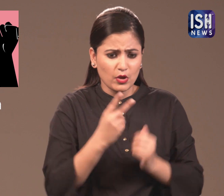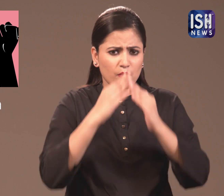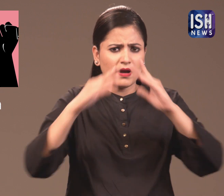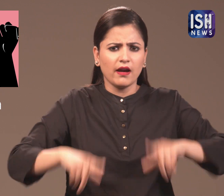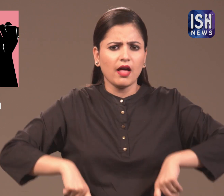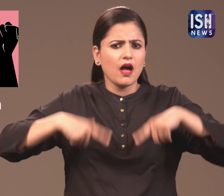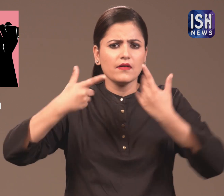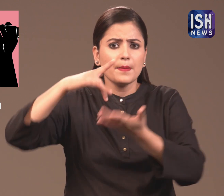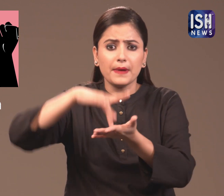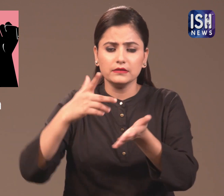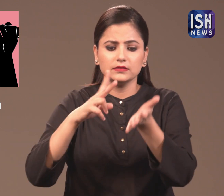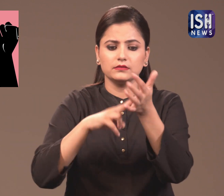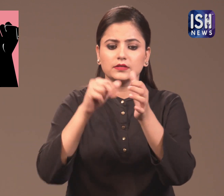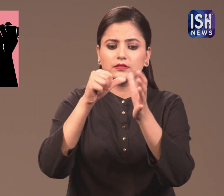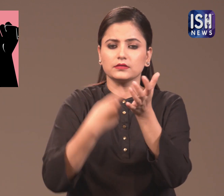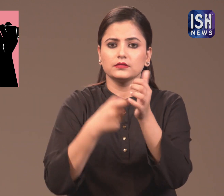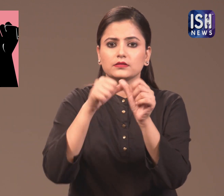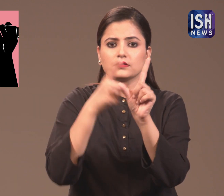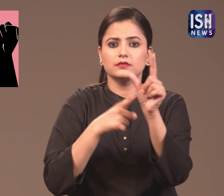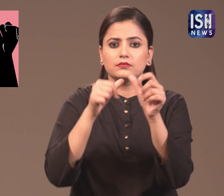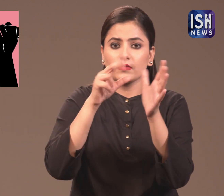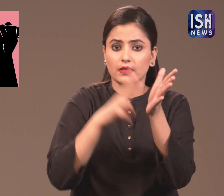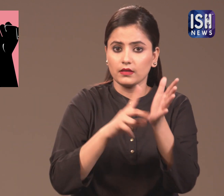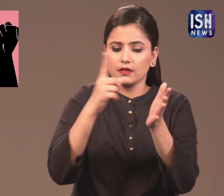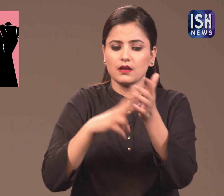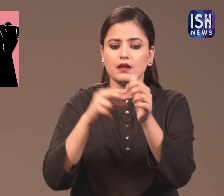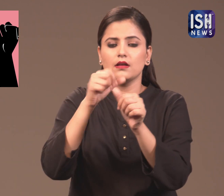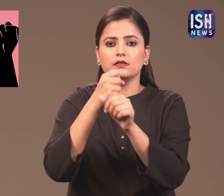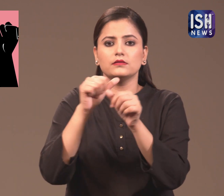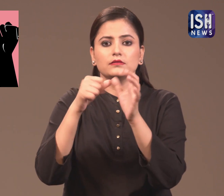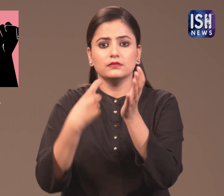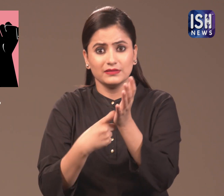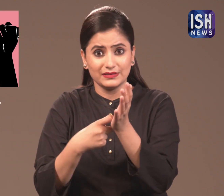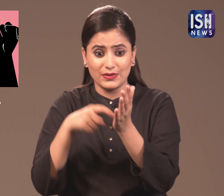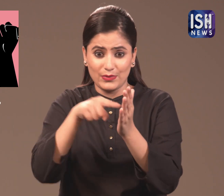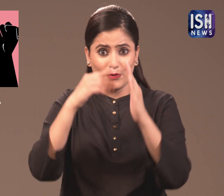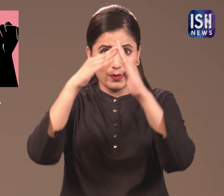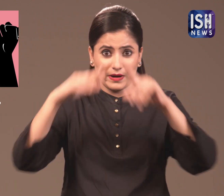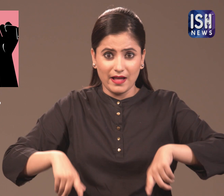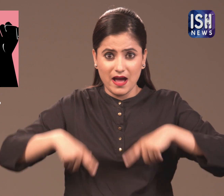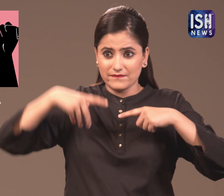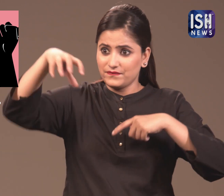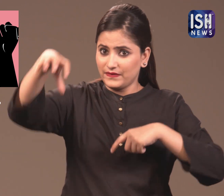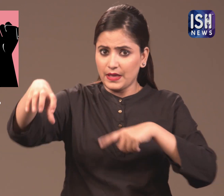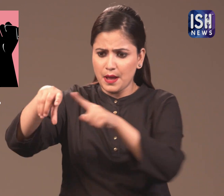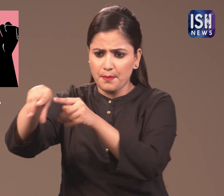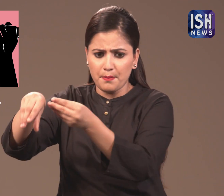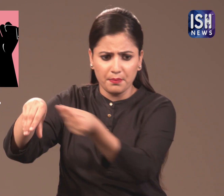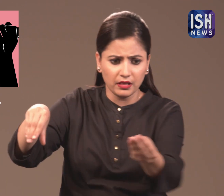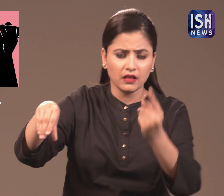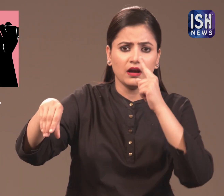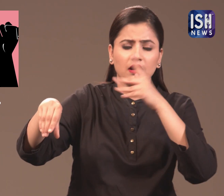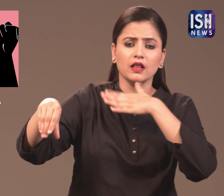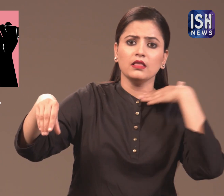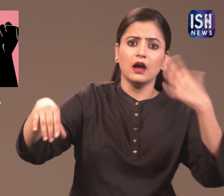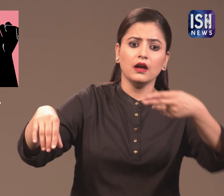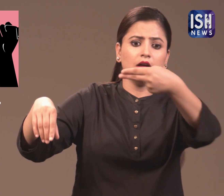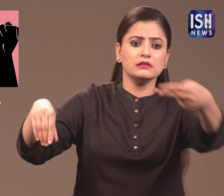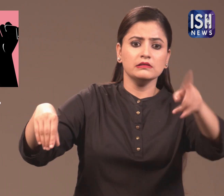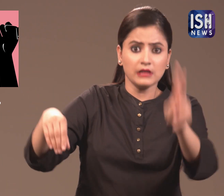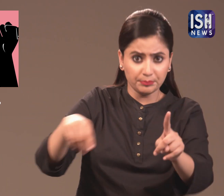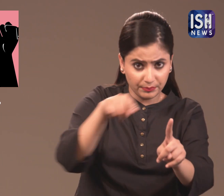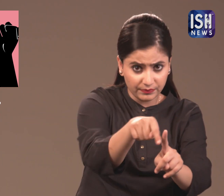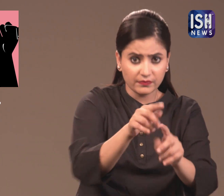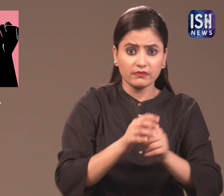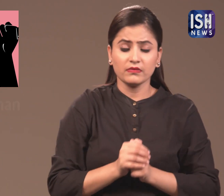They stayed in Narayan Nagar. This was close to where the woman was found dead.